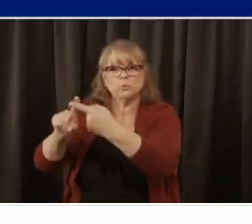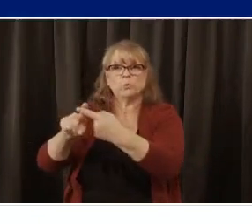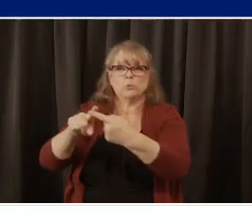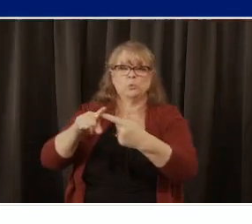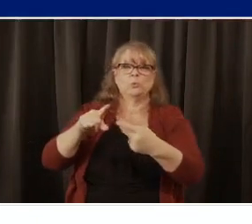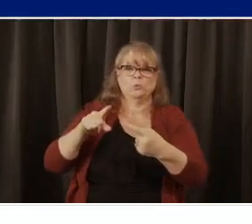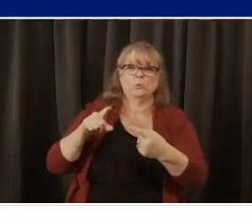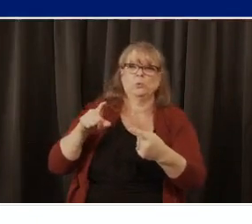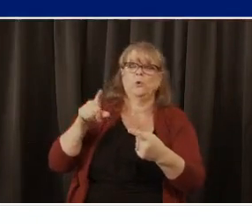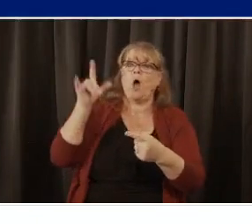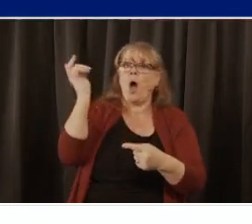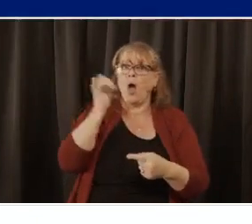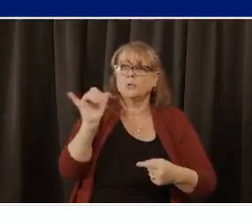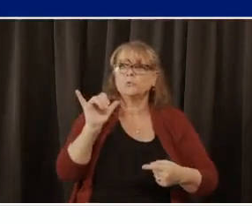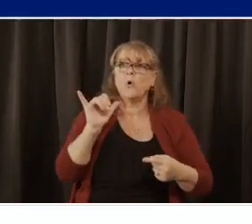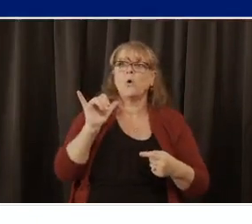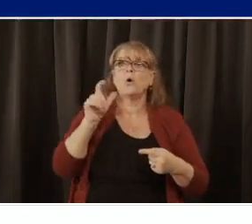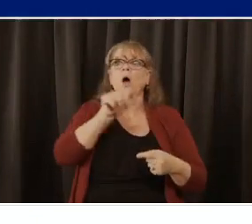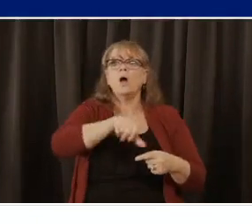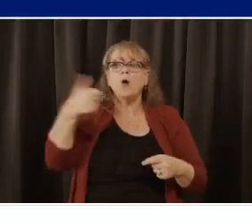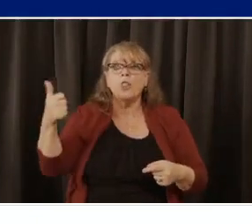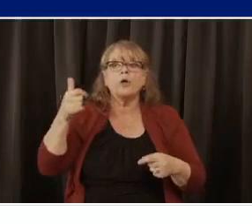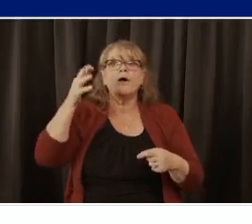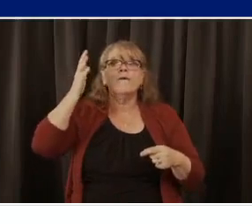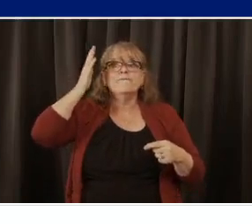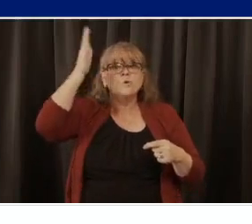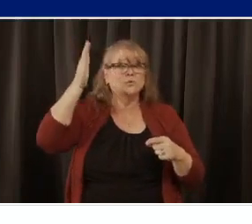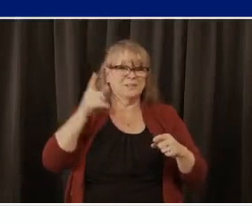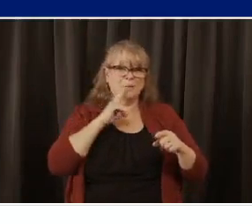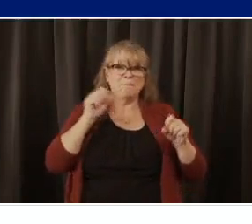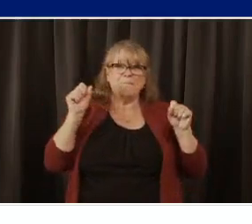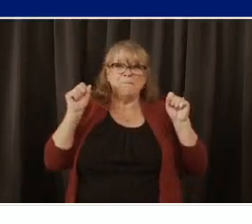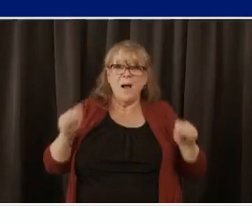testing has really been at the core of our COVID response from the very beginning. And